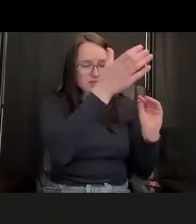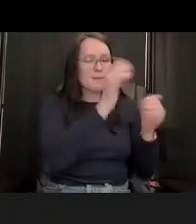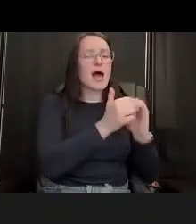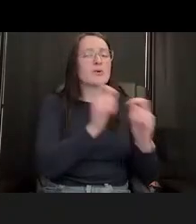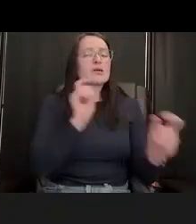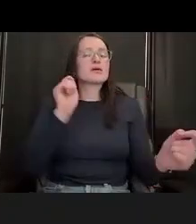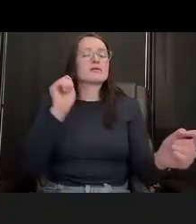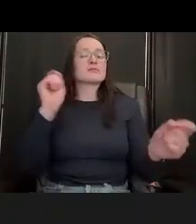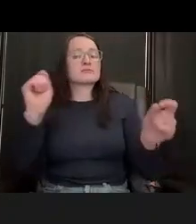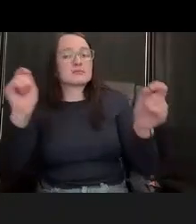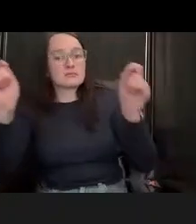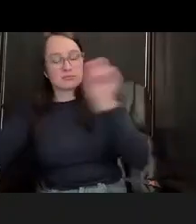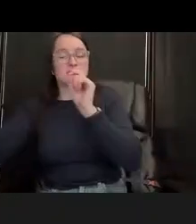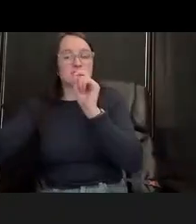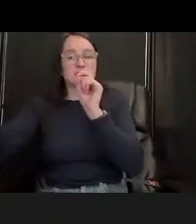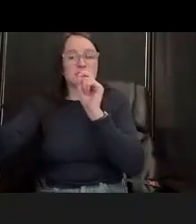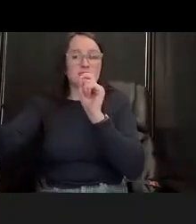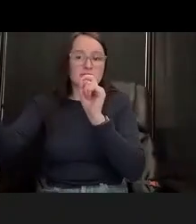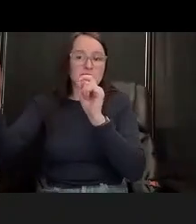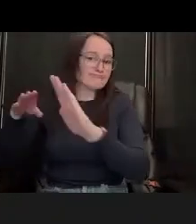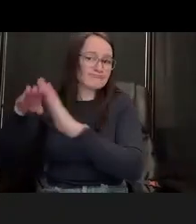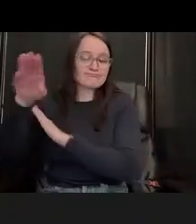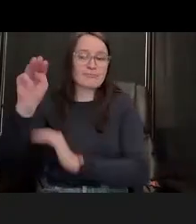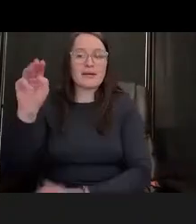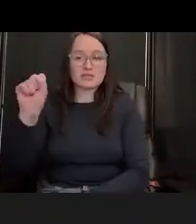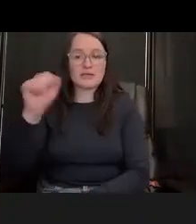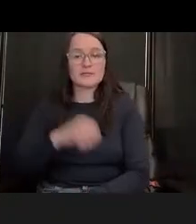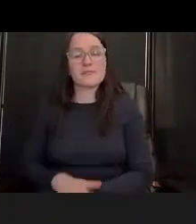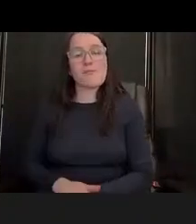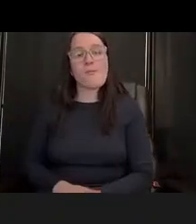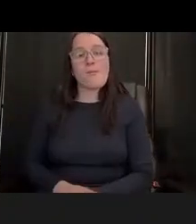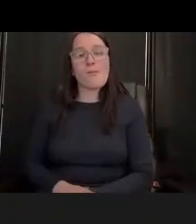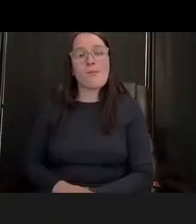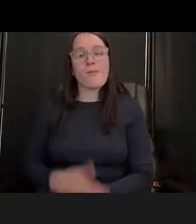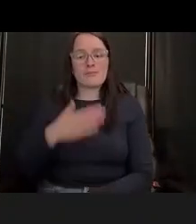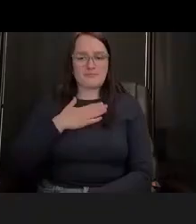has happened at Microsoft. Um, just to give you another bit of background about me, um, I started